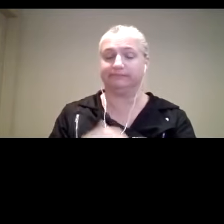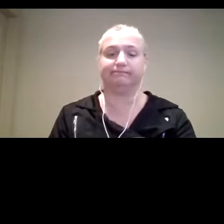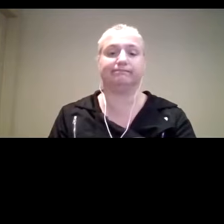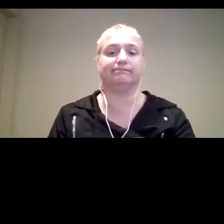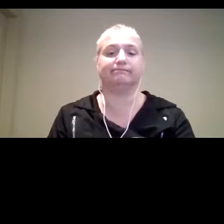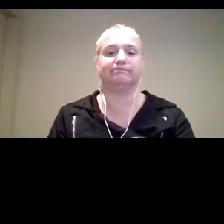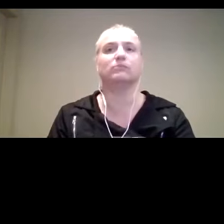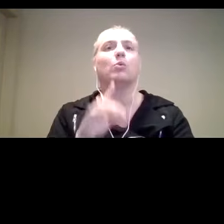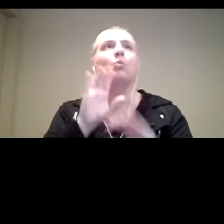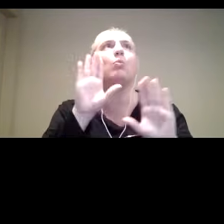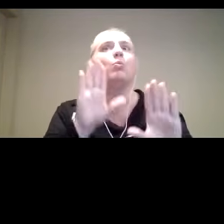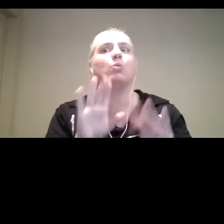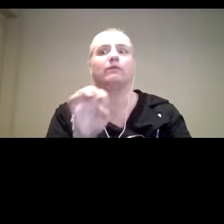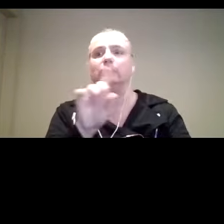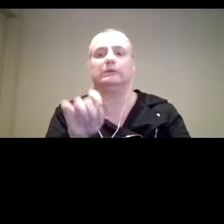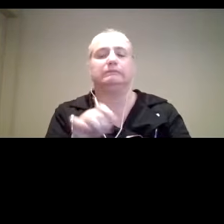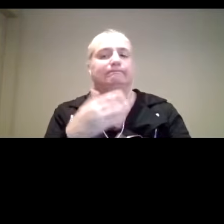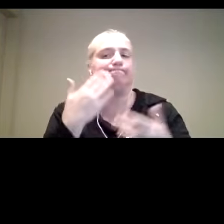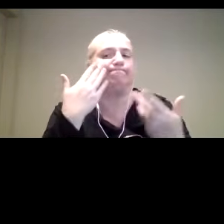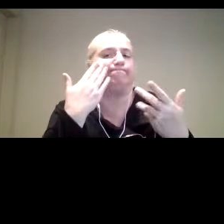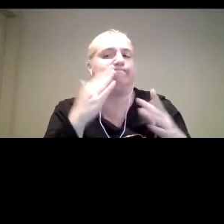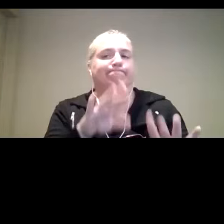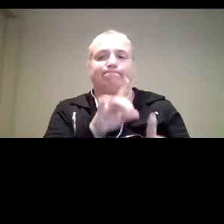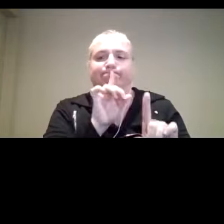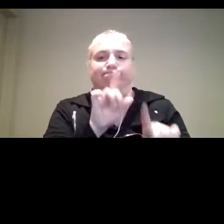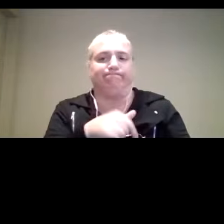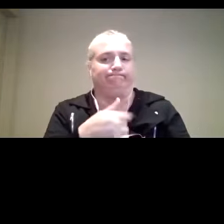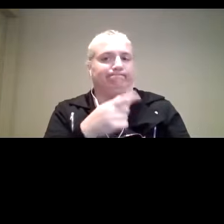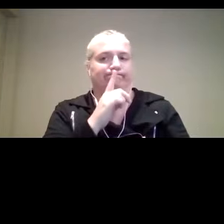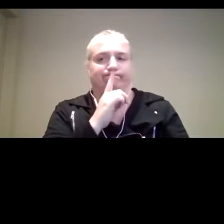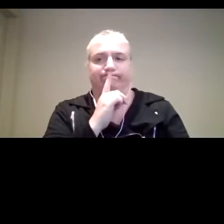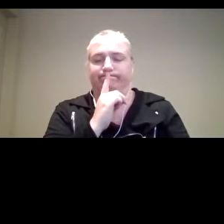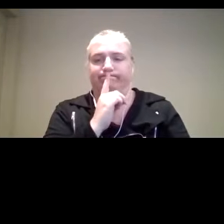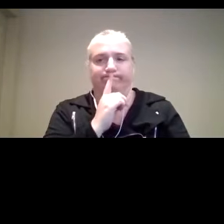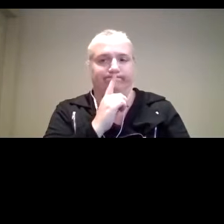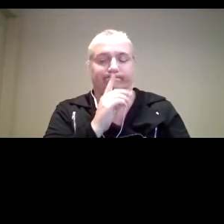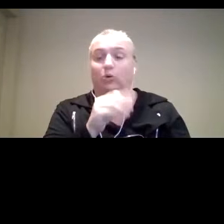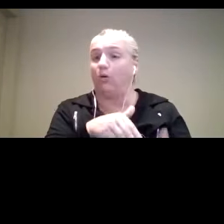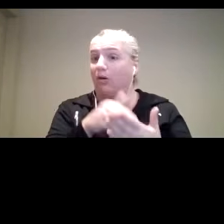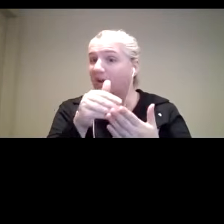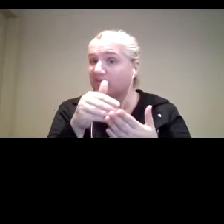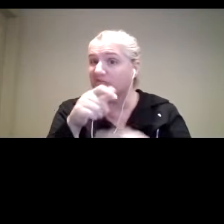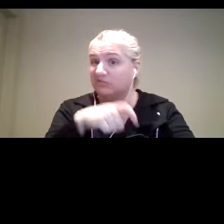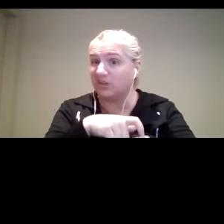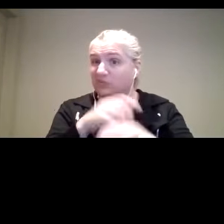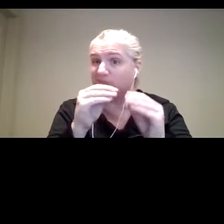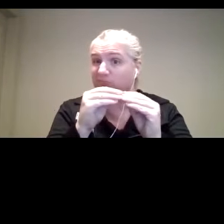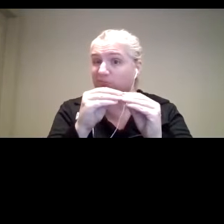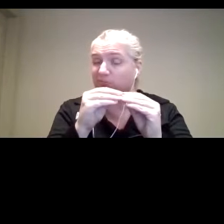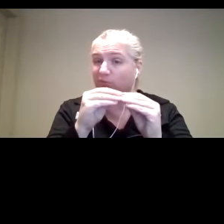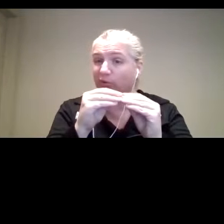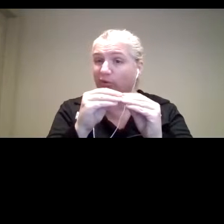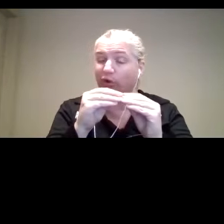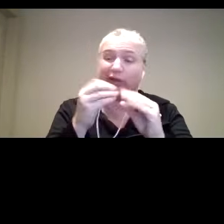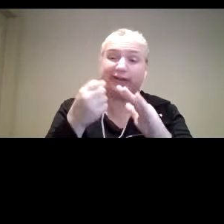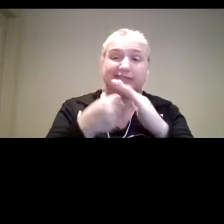Great question. And I don't exactly know the answer. Because I know oftentimes in those more expensive placements like PMIC units